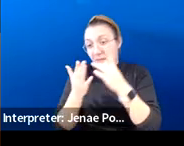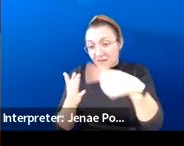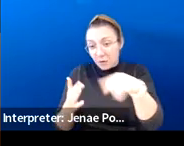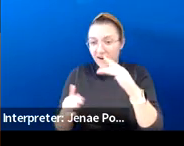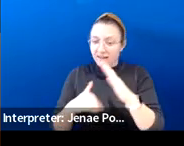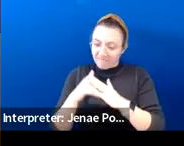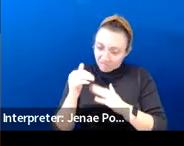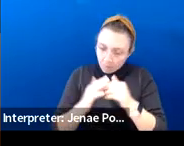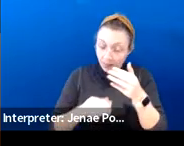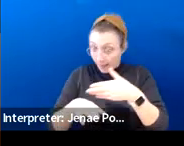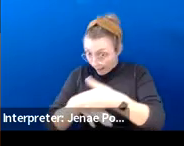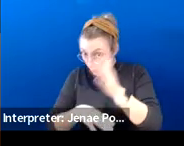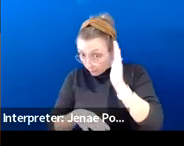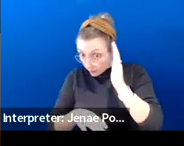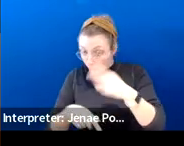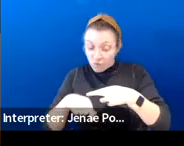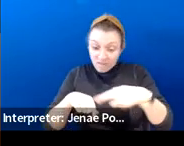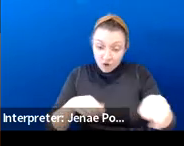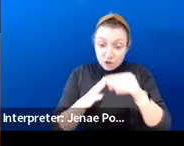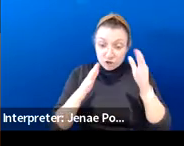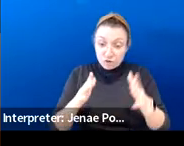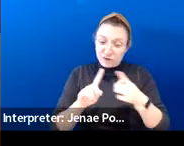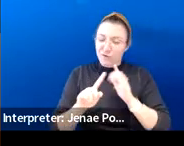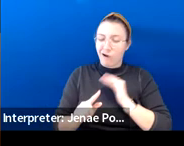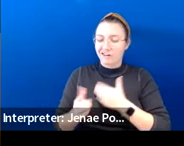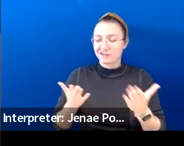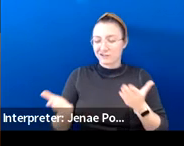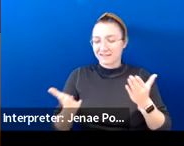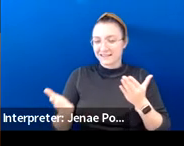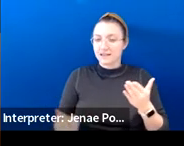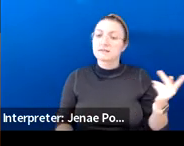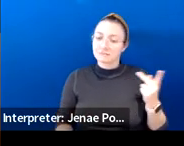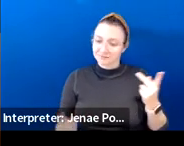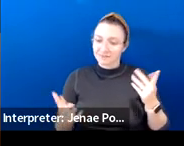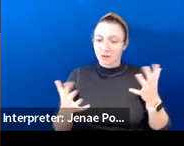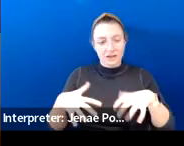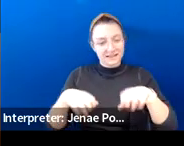presentation to refer students to our services. So Enrique and I would like to take some time to go over